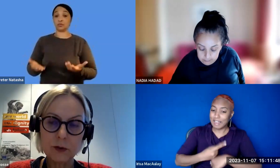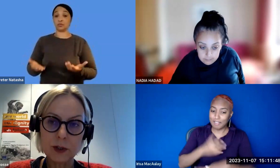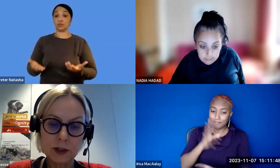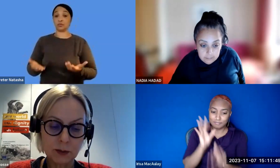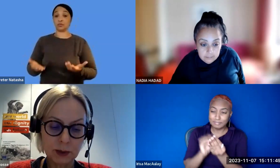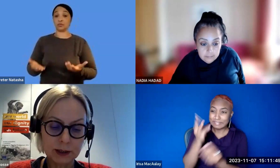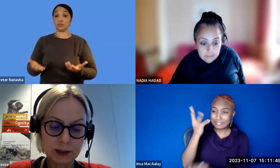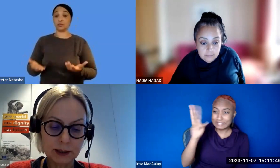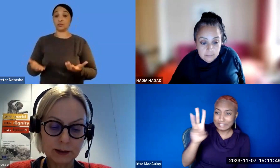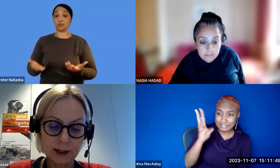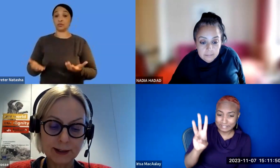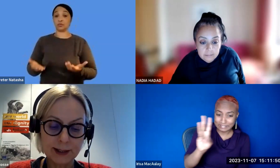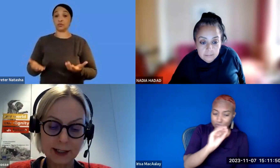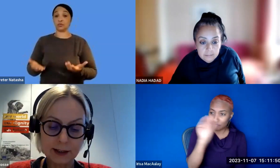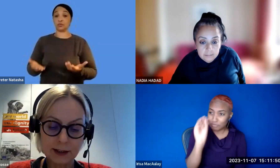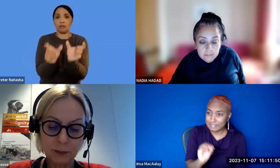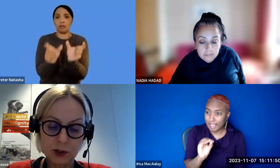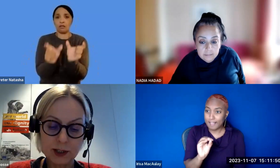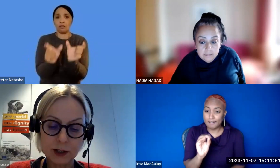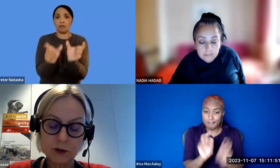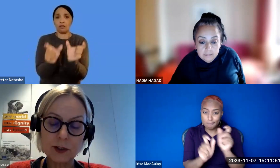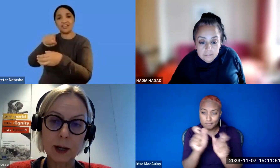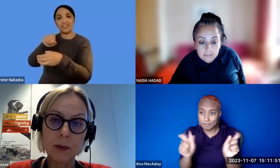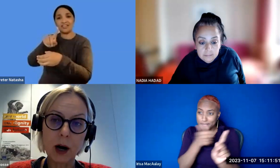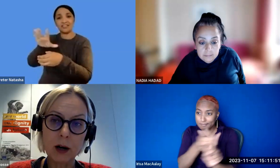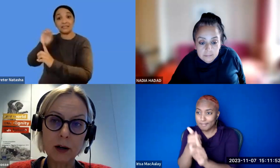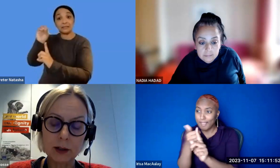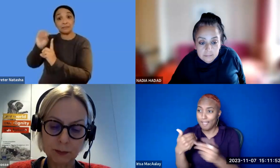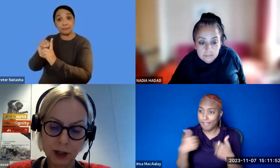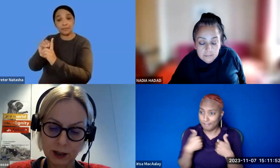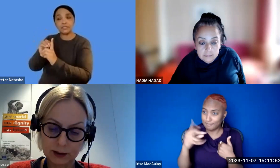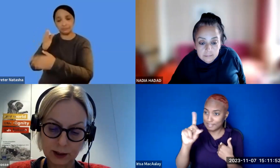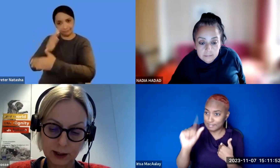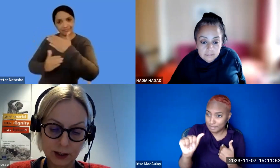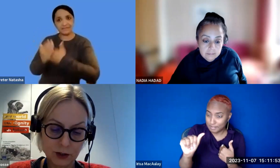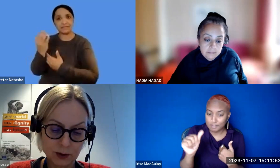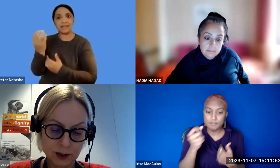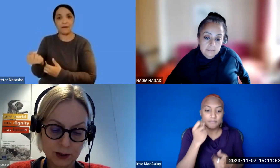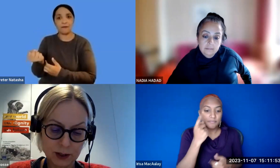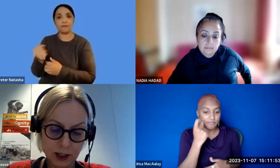lives with disabilities, and 80% are in partner countries.